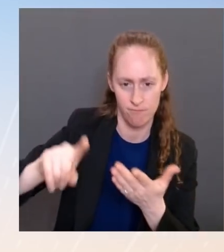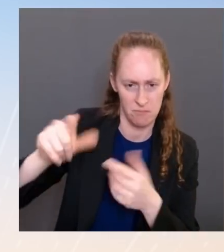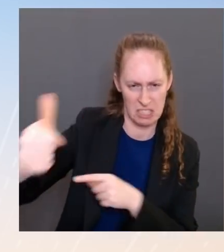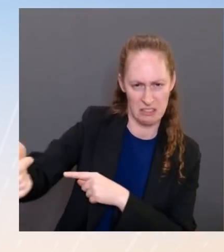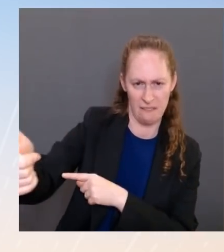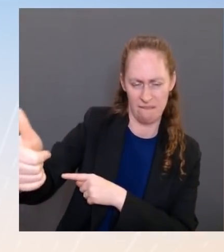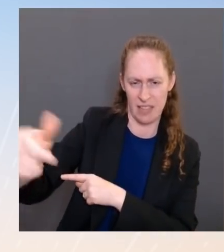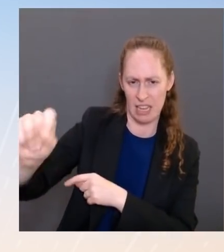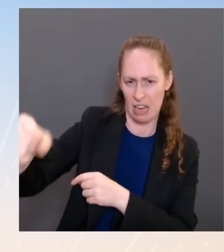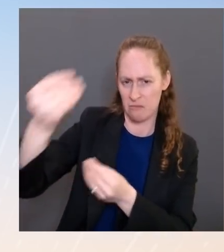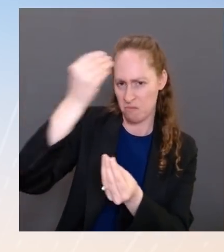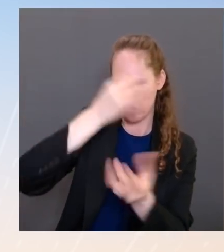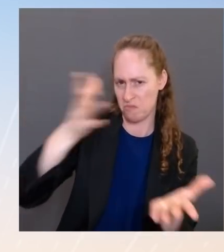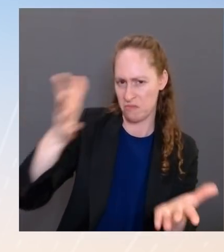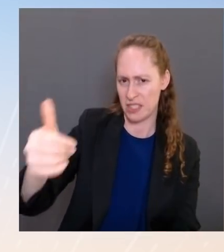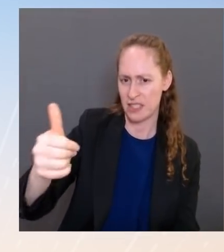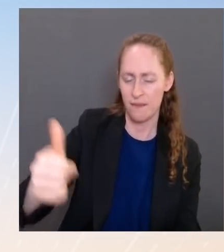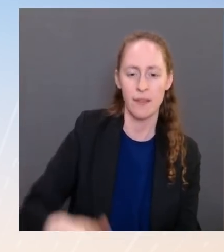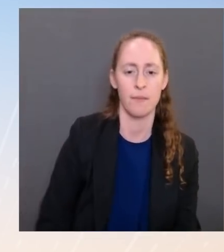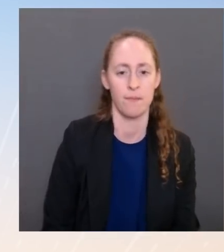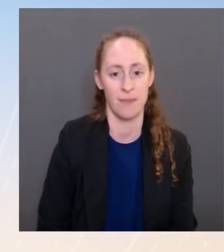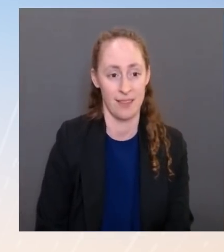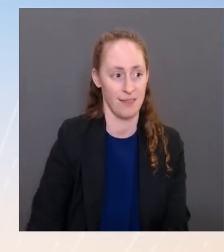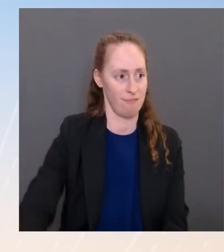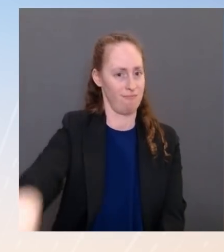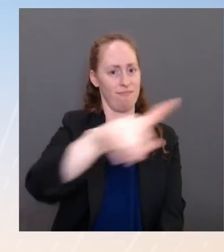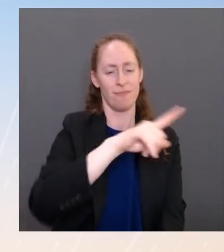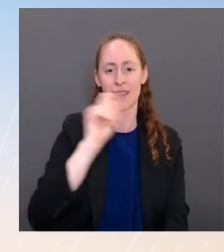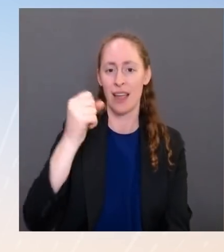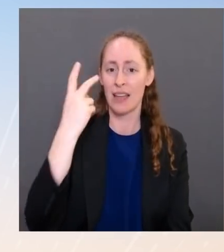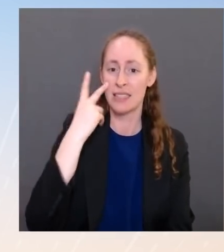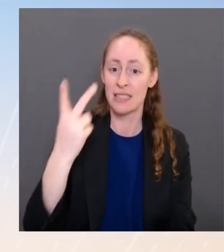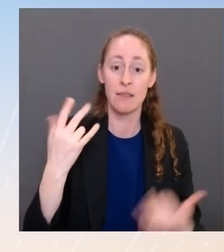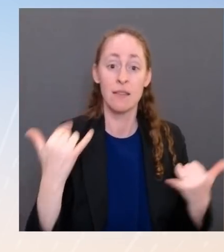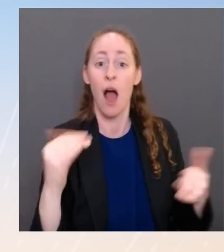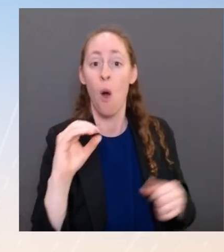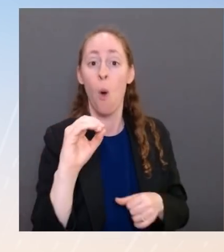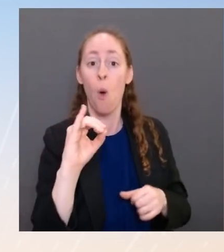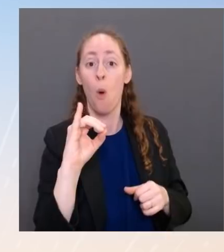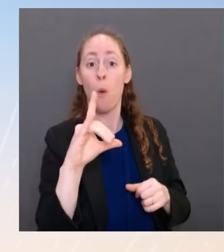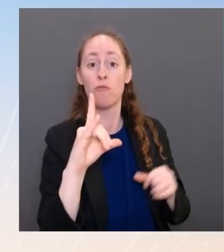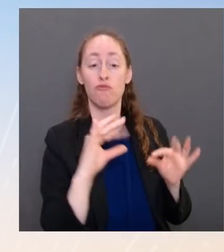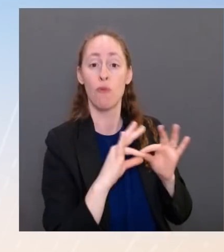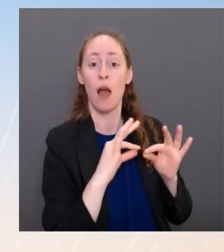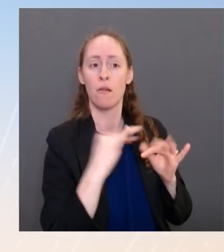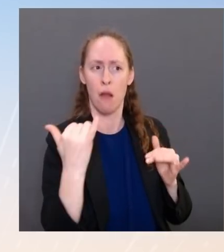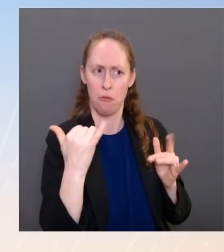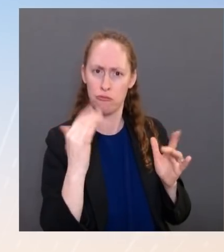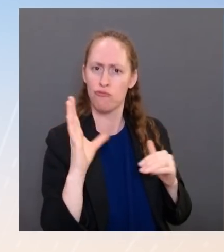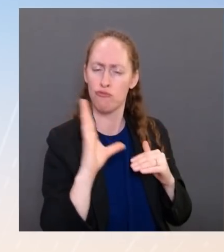the price of gas should also come down at the pump. And we haven't always seen that trend take place.